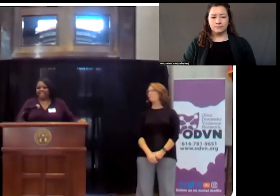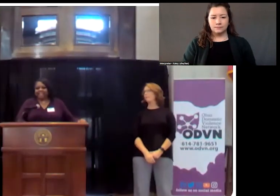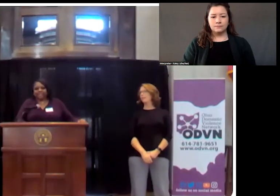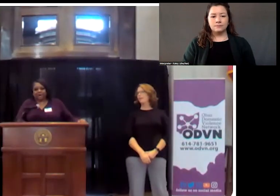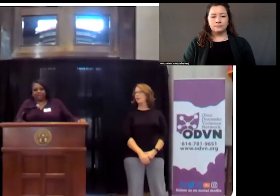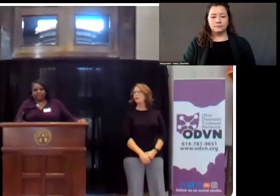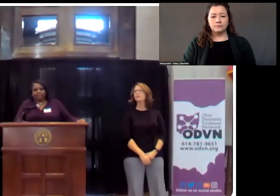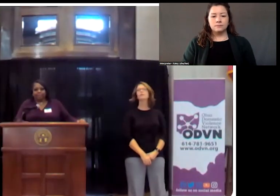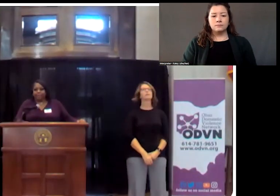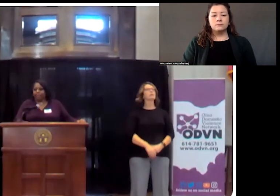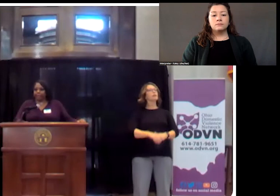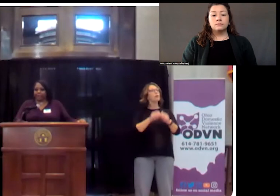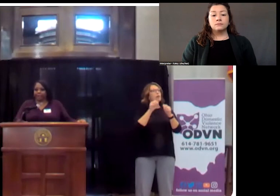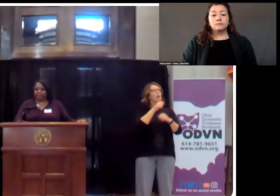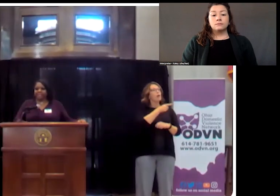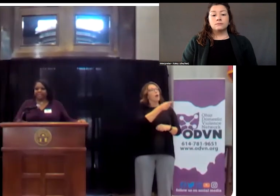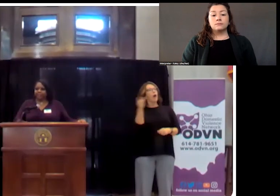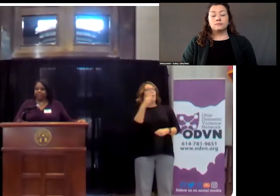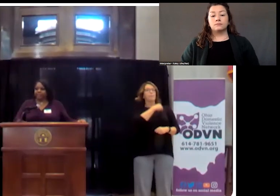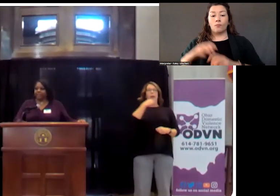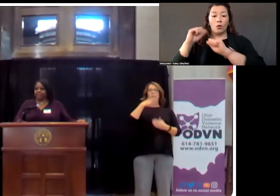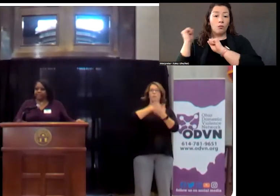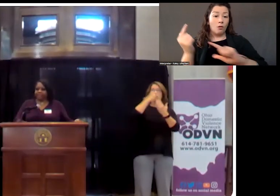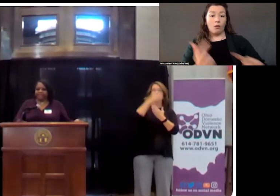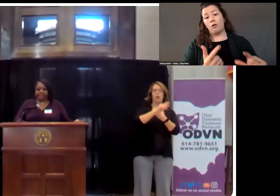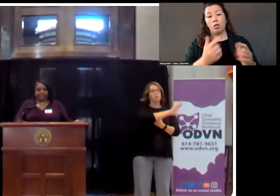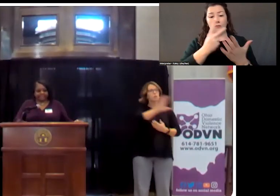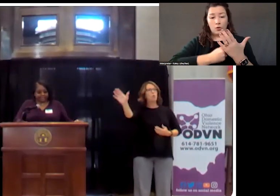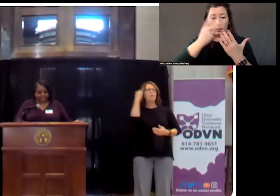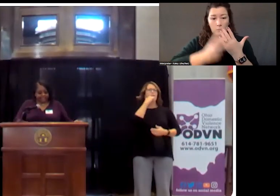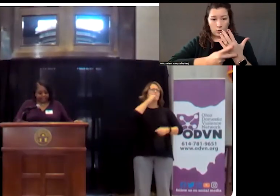And to all of our member programs for the work that you do every day, we say thank you.